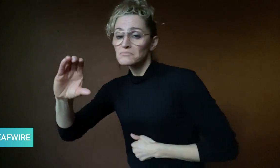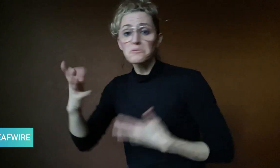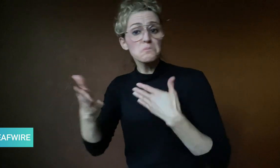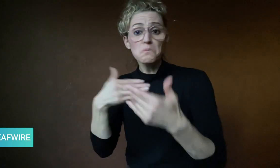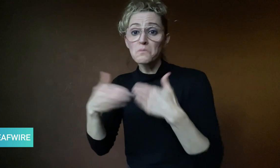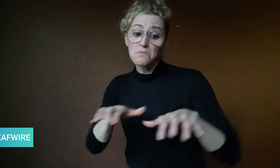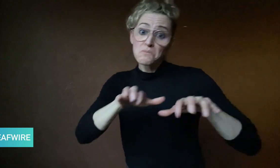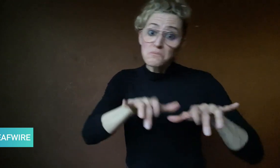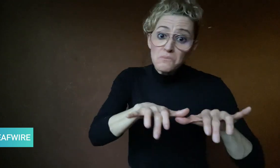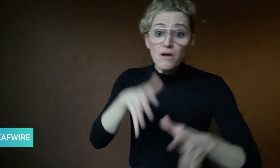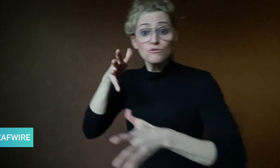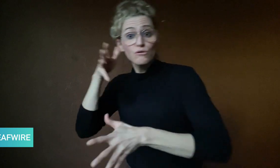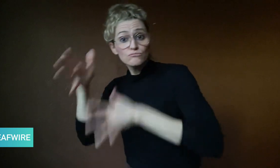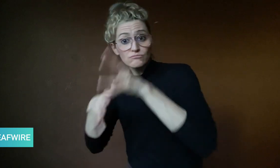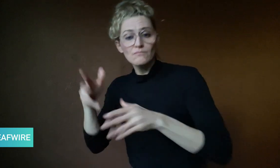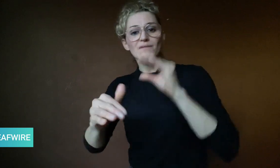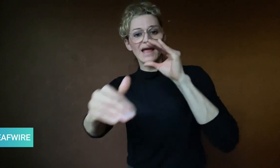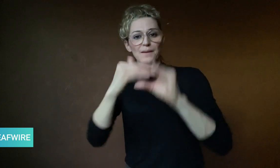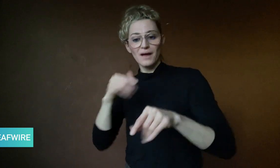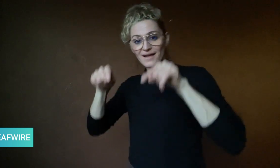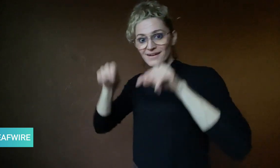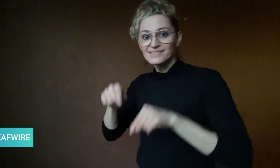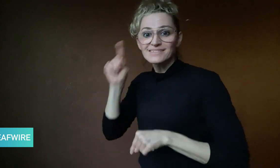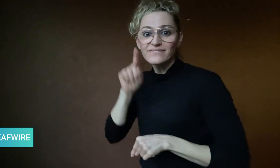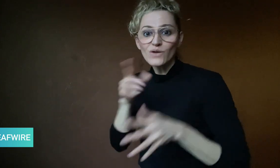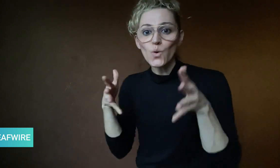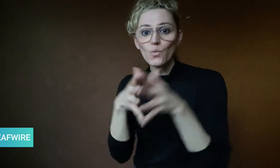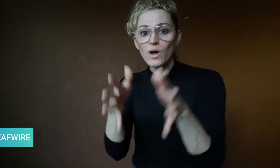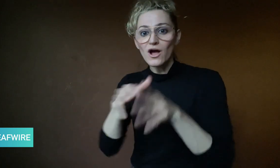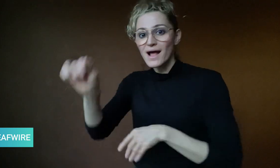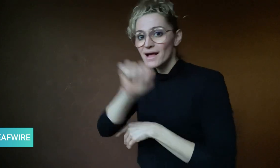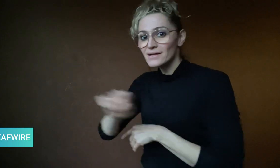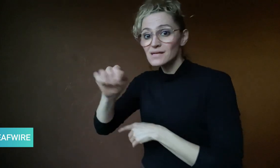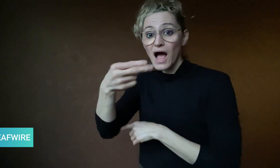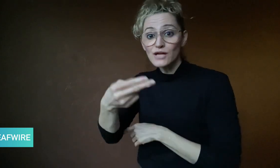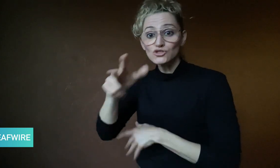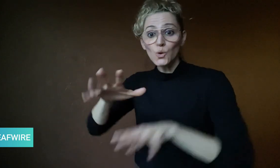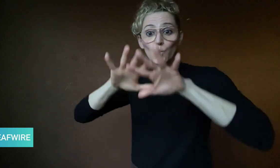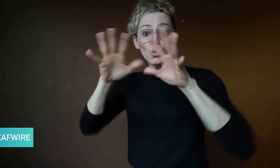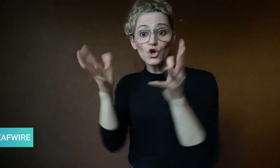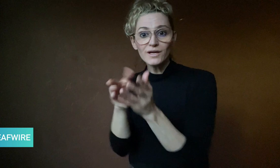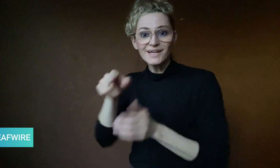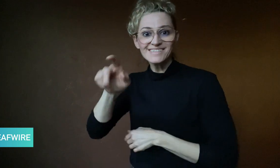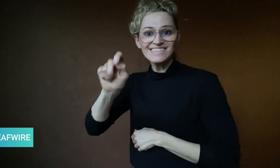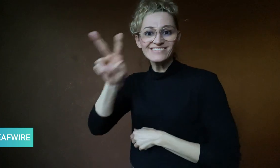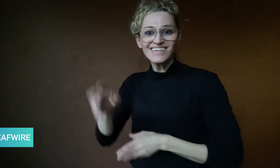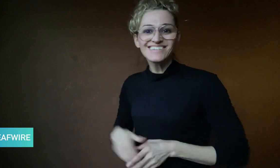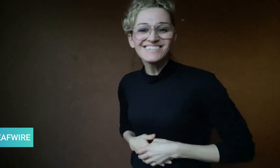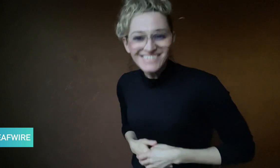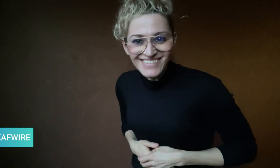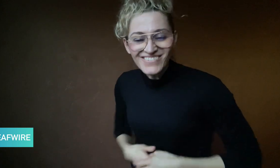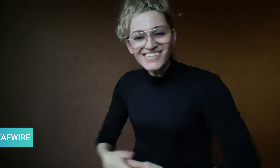in landscape format to deafwire@h3world.tv.